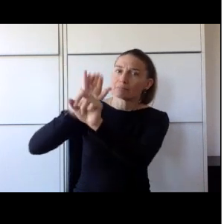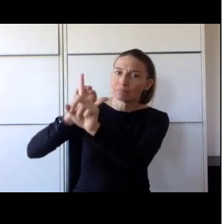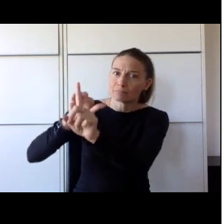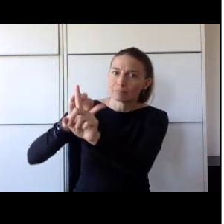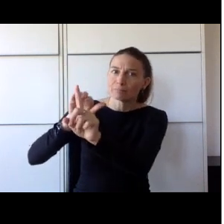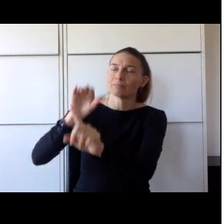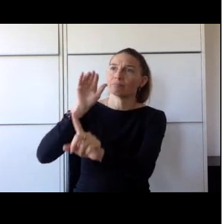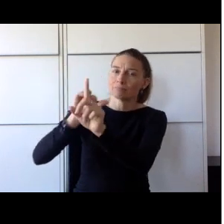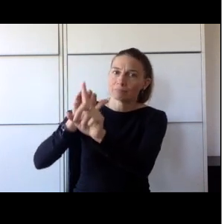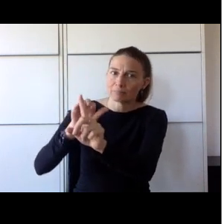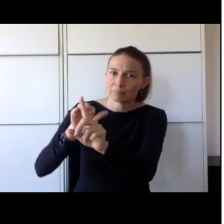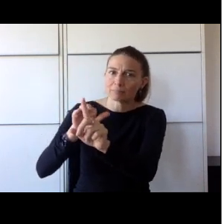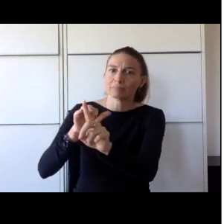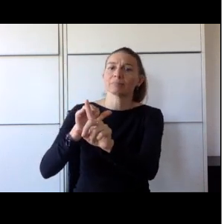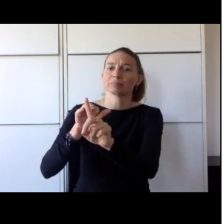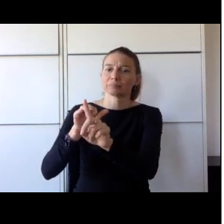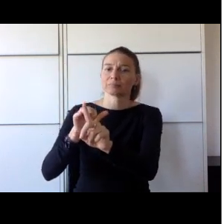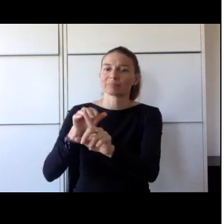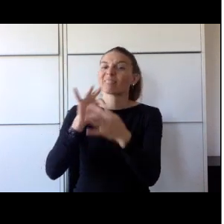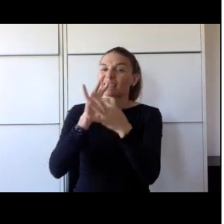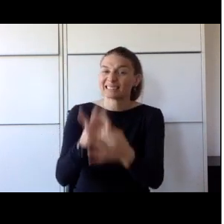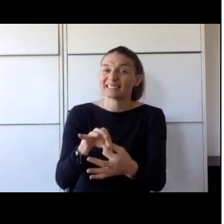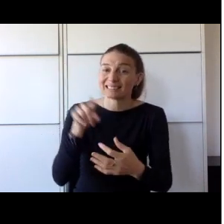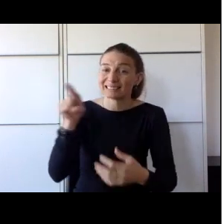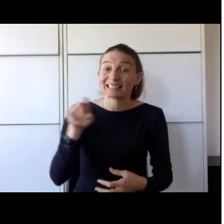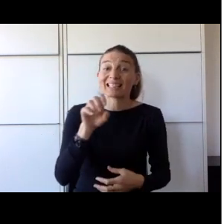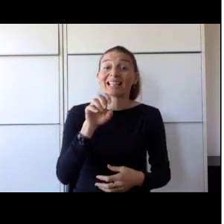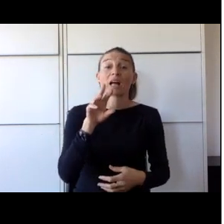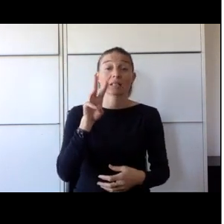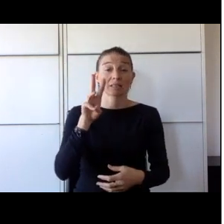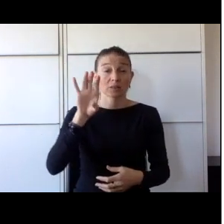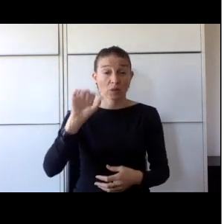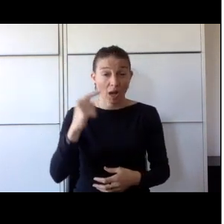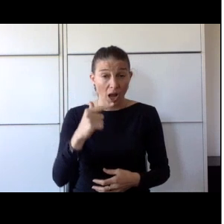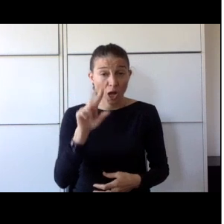and 301 549 but most app developers don't know it.